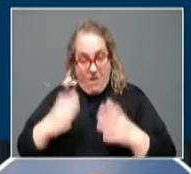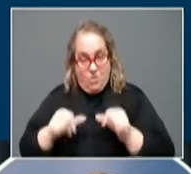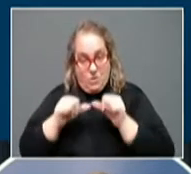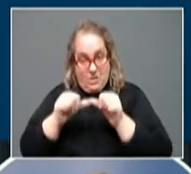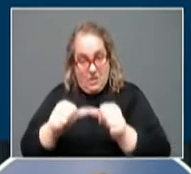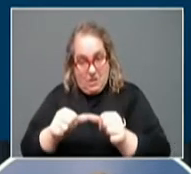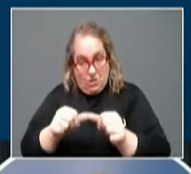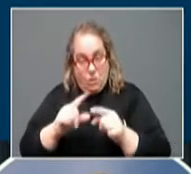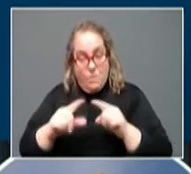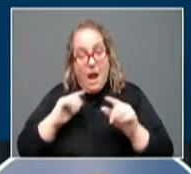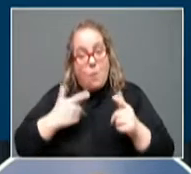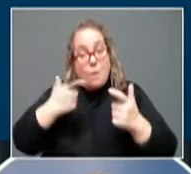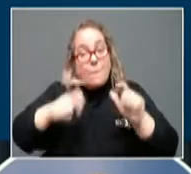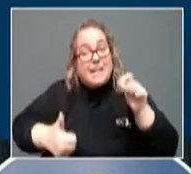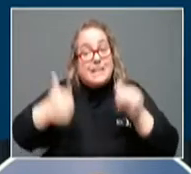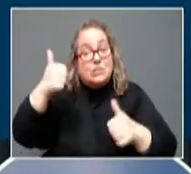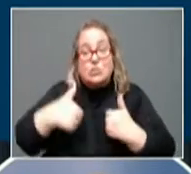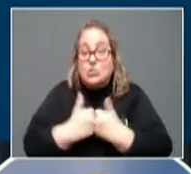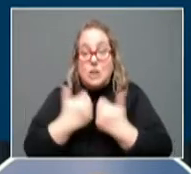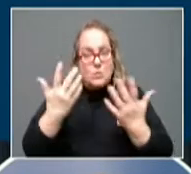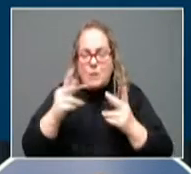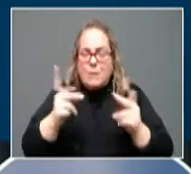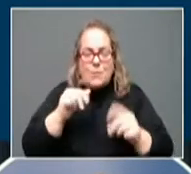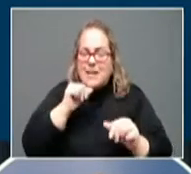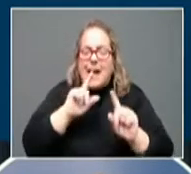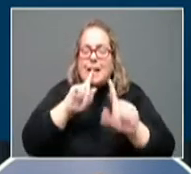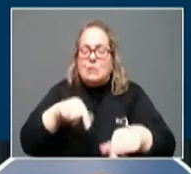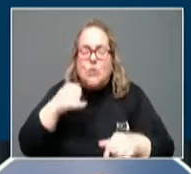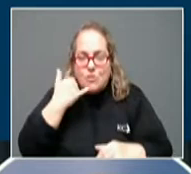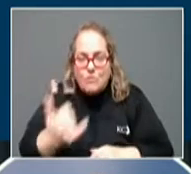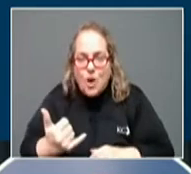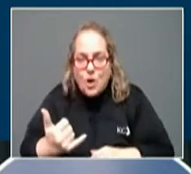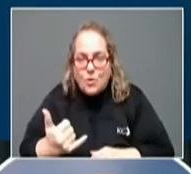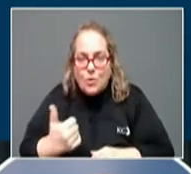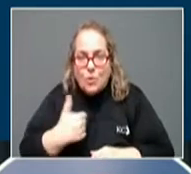picking up the phone. We can place a lot more families, but typically less